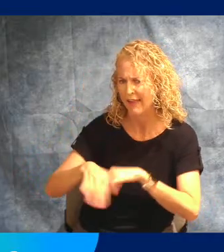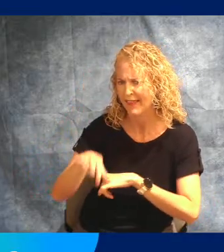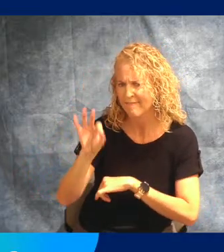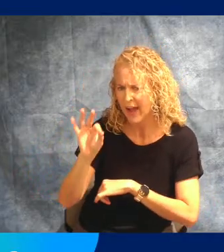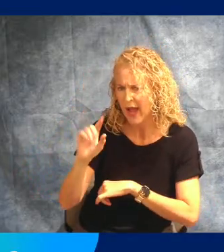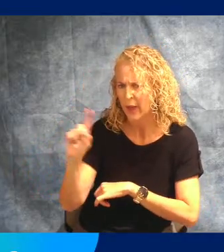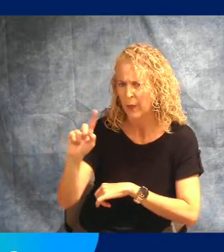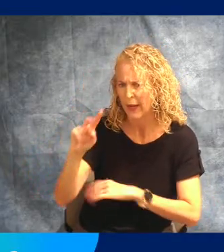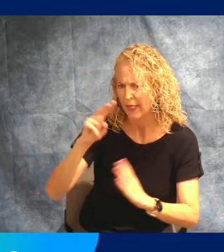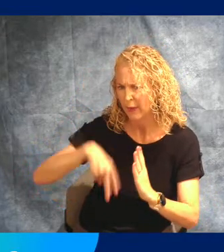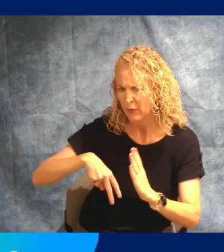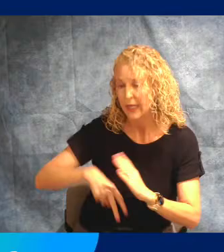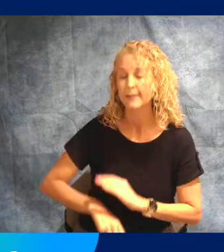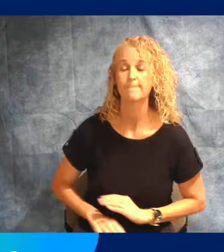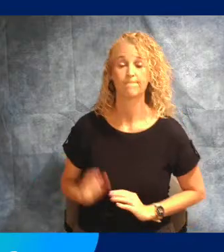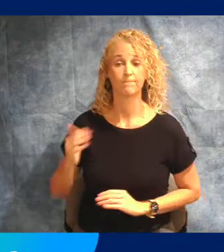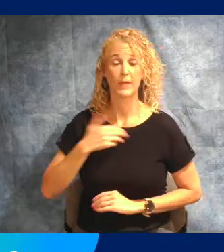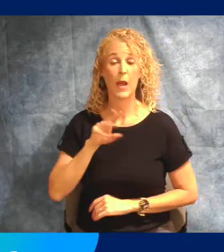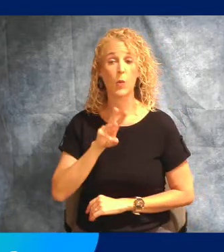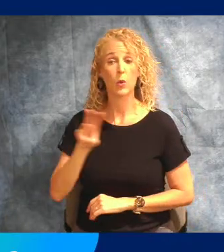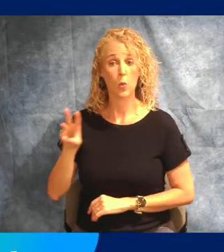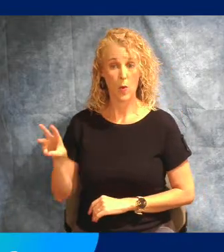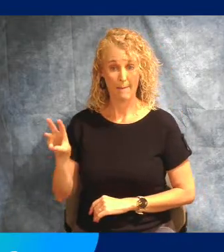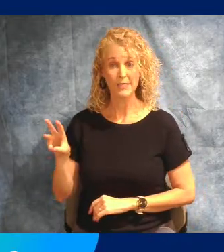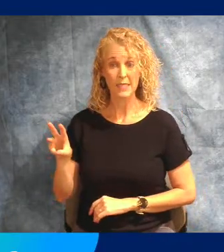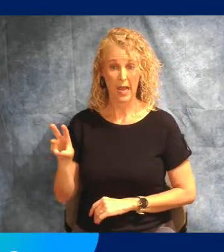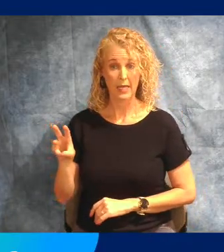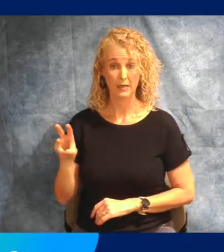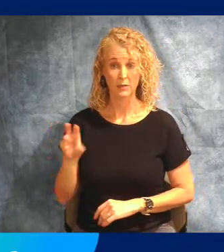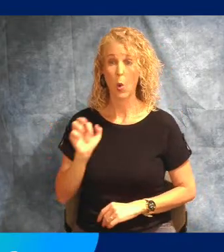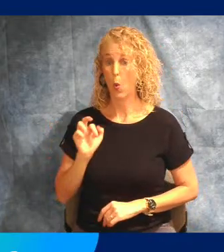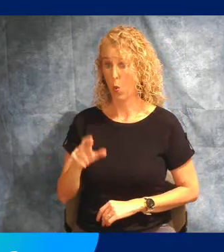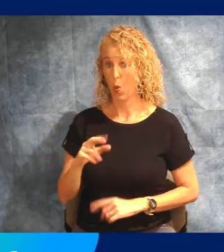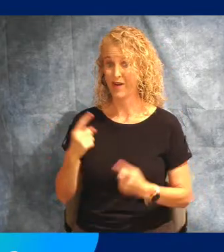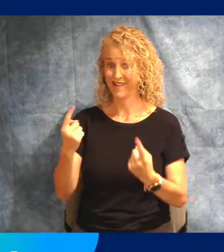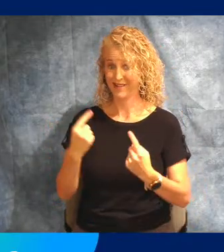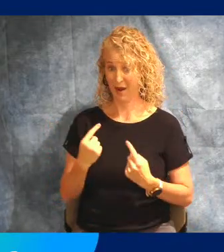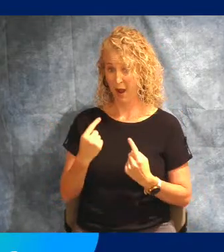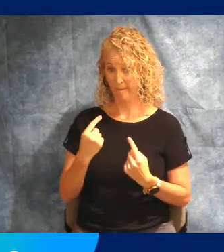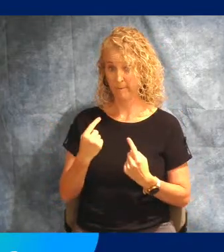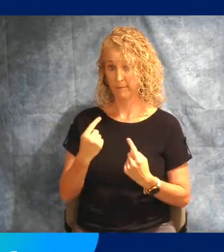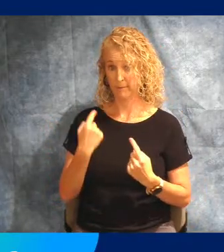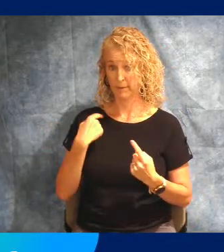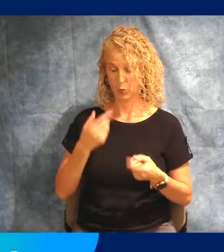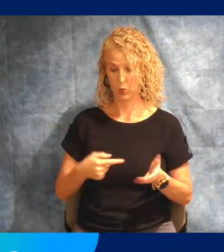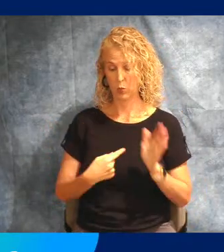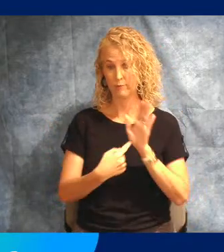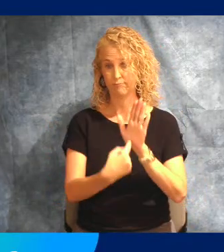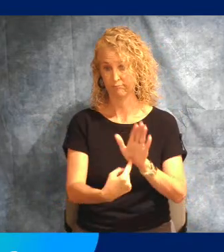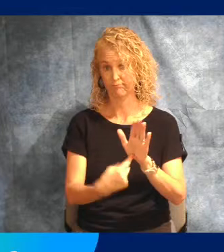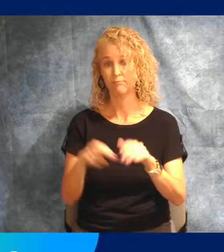and it people can contact us and come and view it either in person, we can send it to them